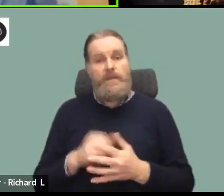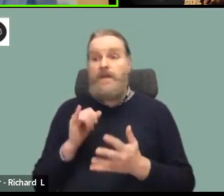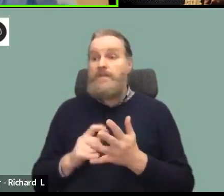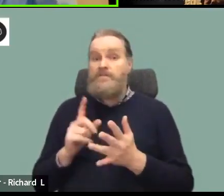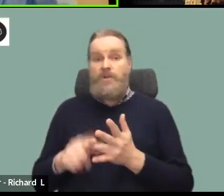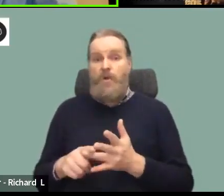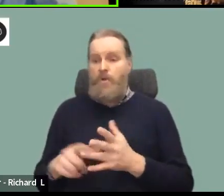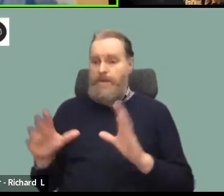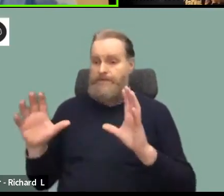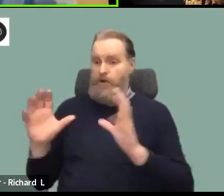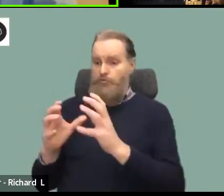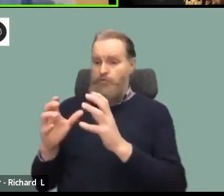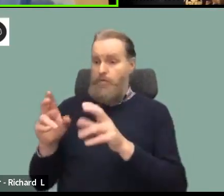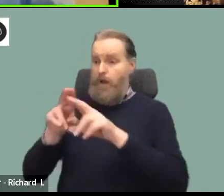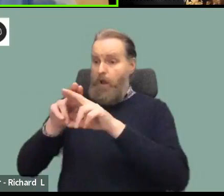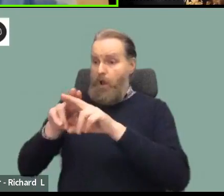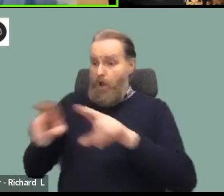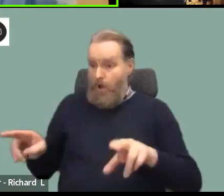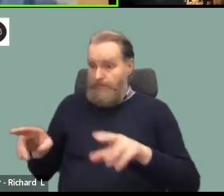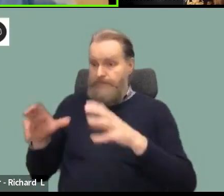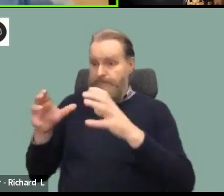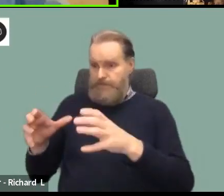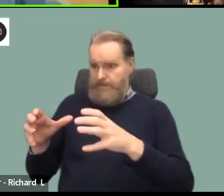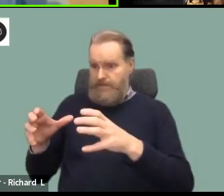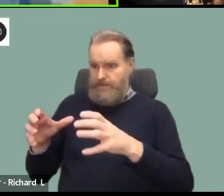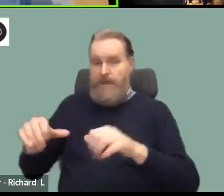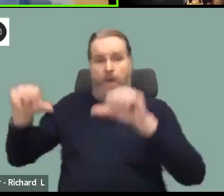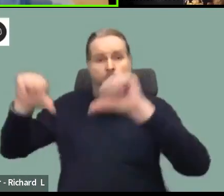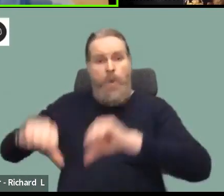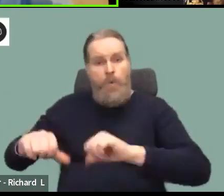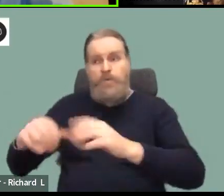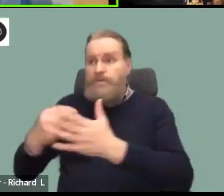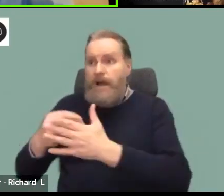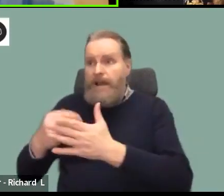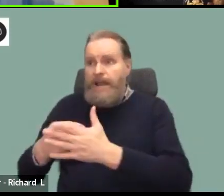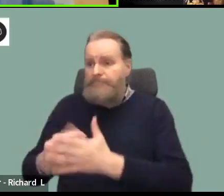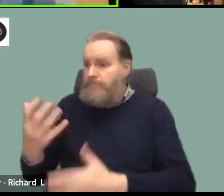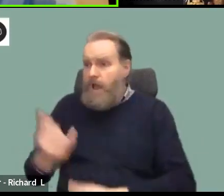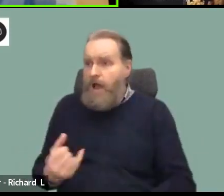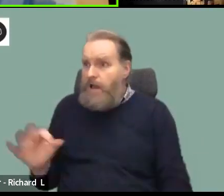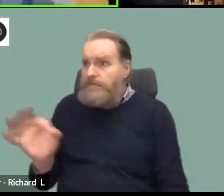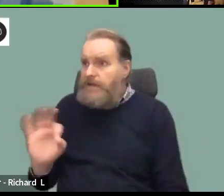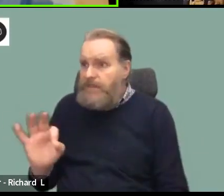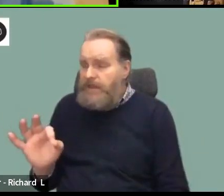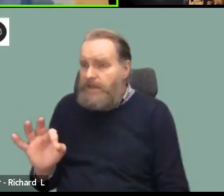So it follows that it members it follows that it members are striking for everyone. we can We can't ask them to leave We can't ask them to lose money, why We can't ask them to lose money,